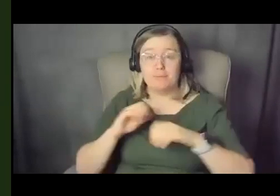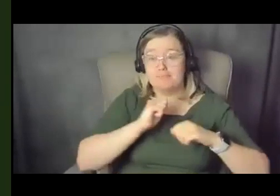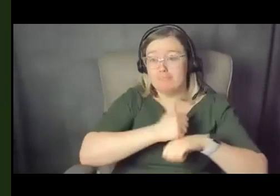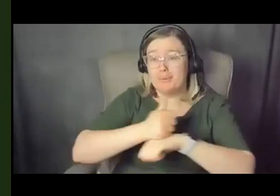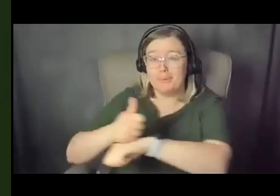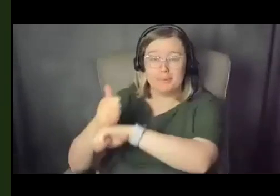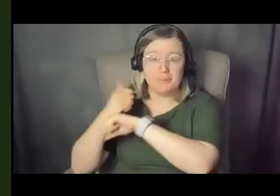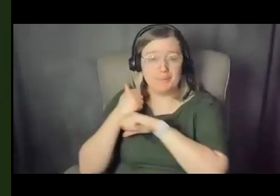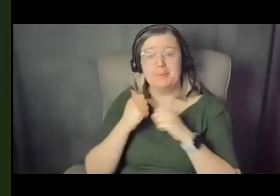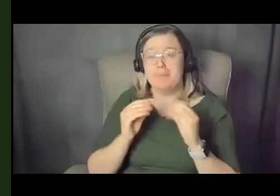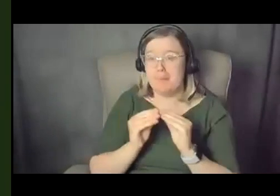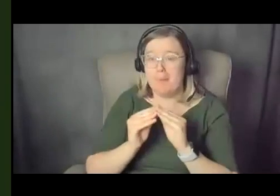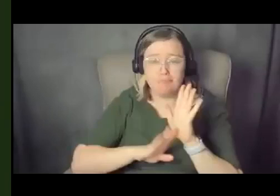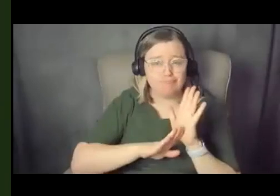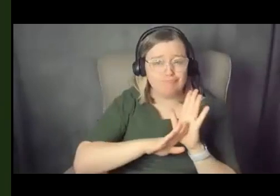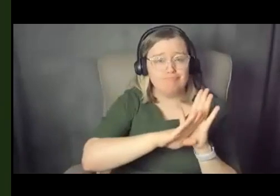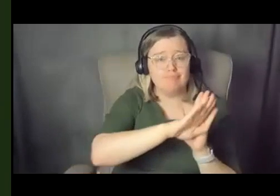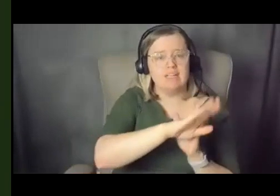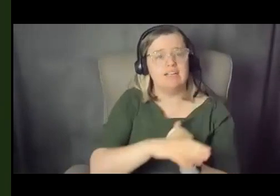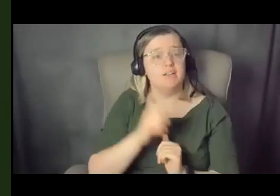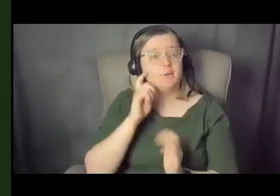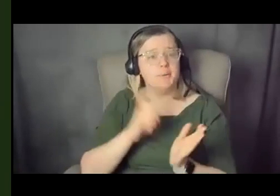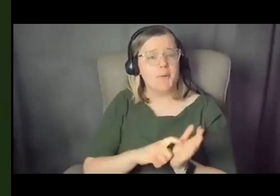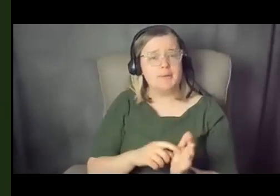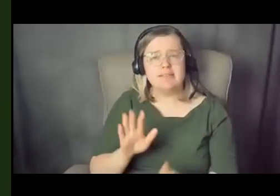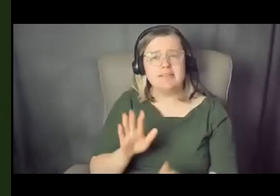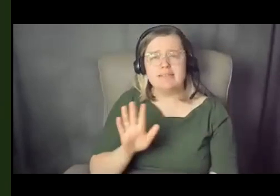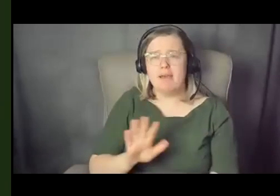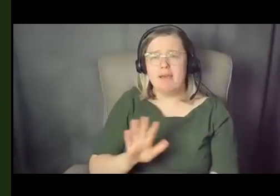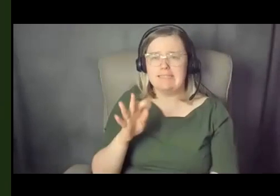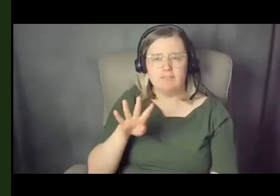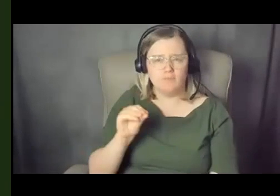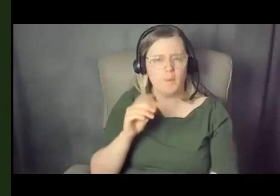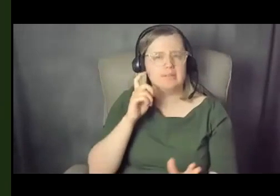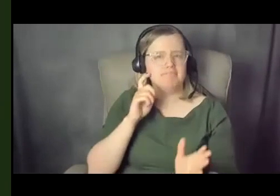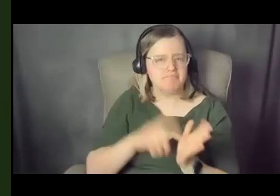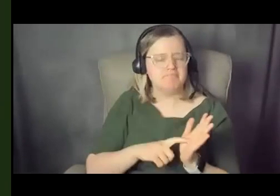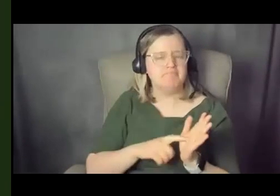climb in the 1940, after the lake Washington floating bridge owns.